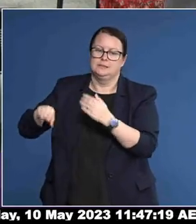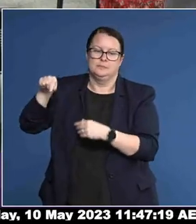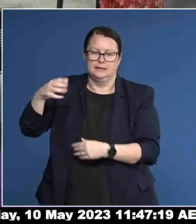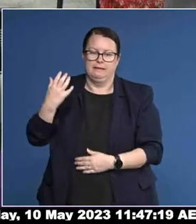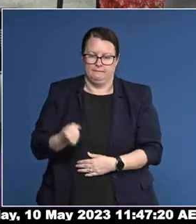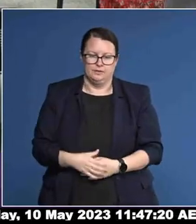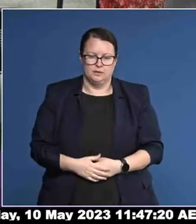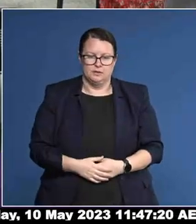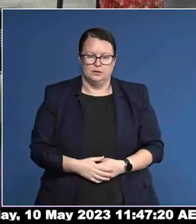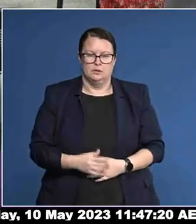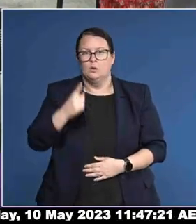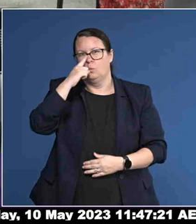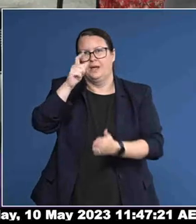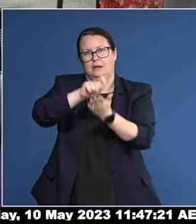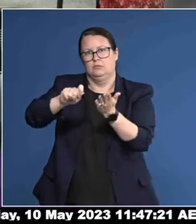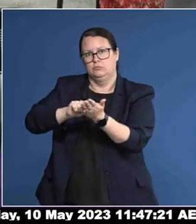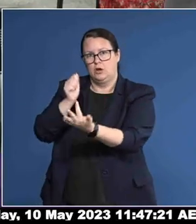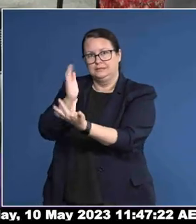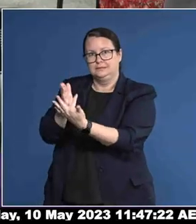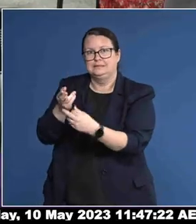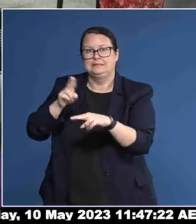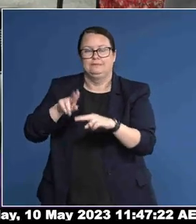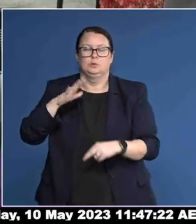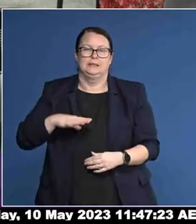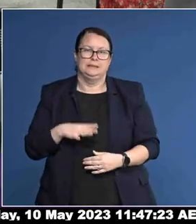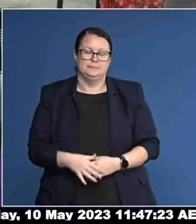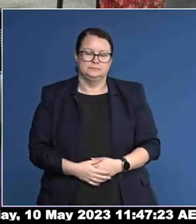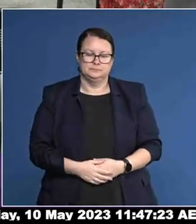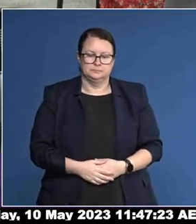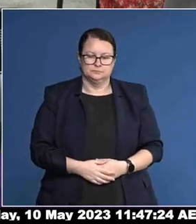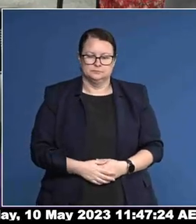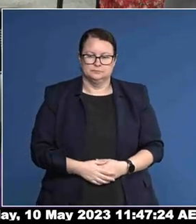We can put that in writing, if the Commission requires it. Thank you.